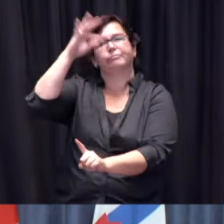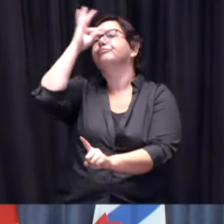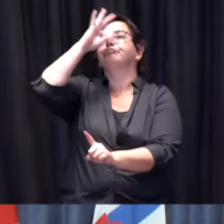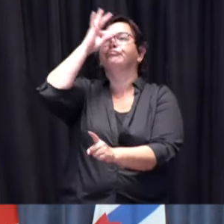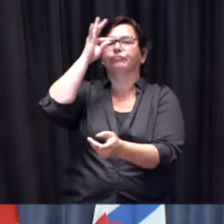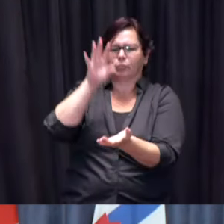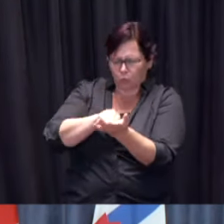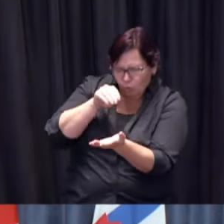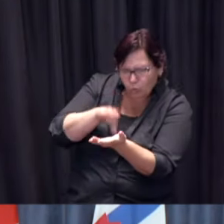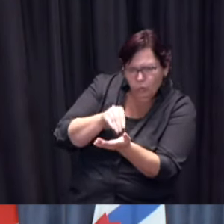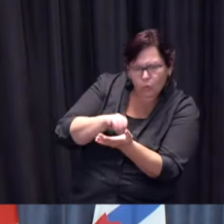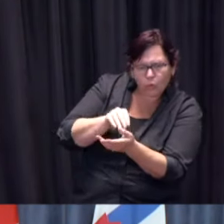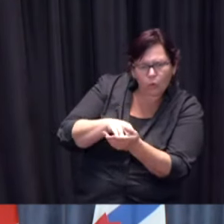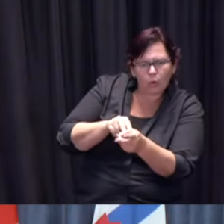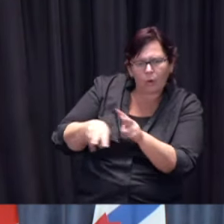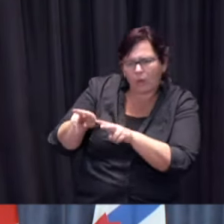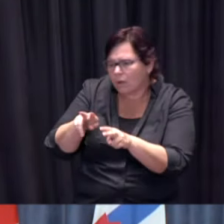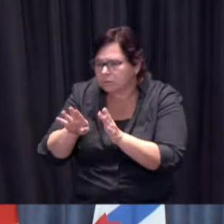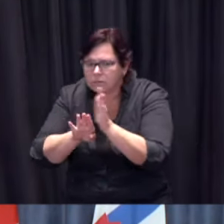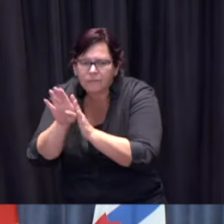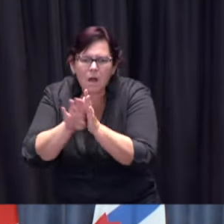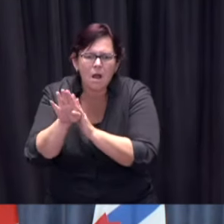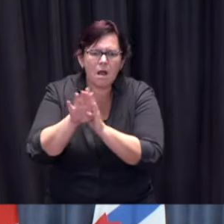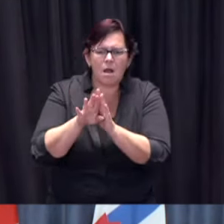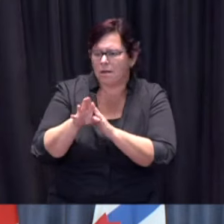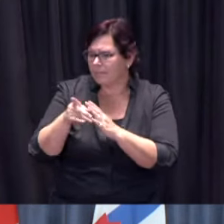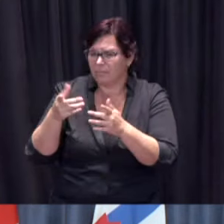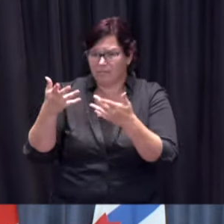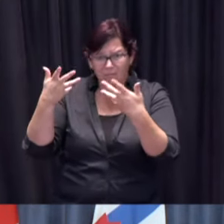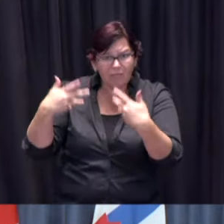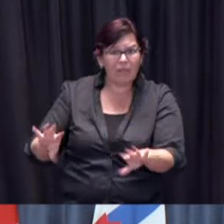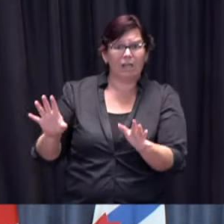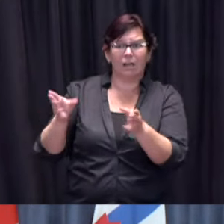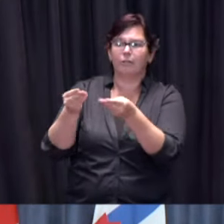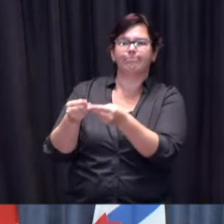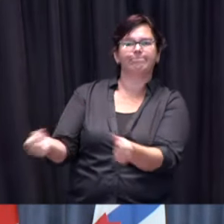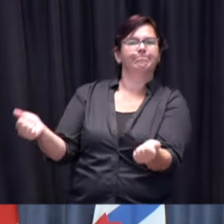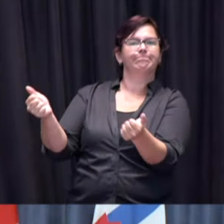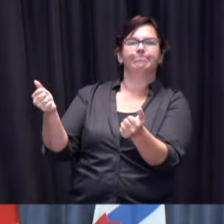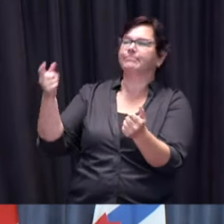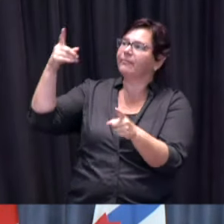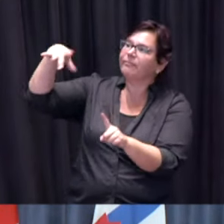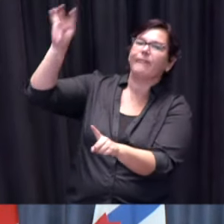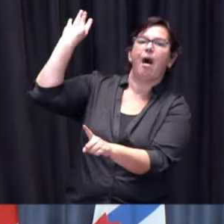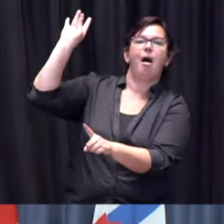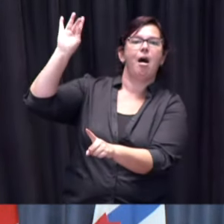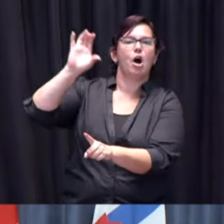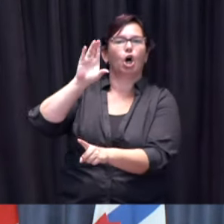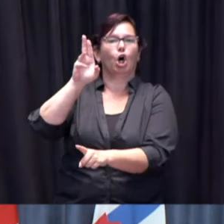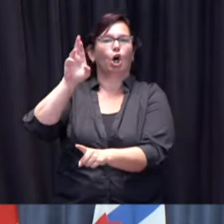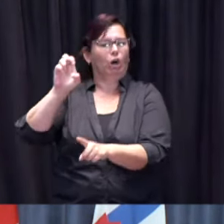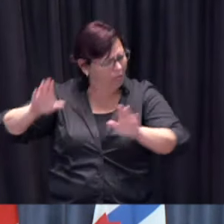developed antibodies and constantly evolving science well this is frankly unprecedented.